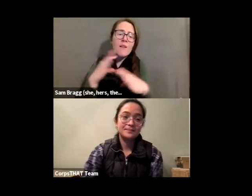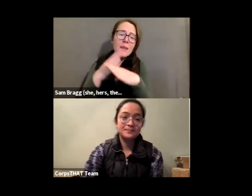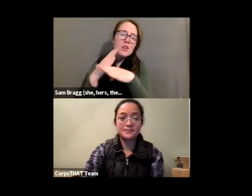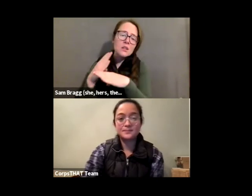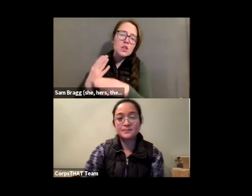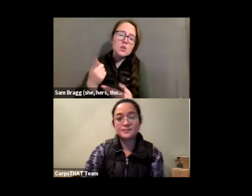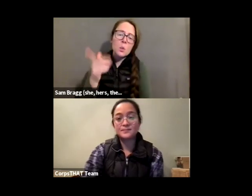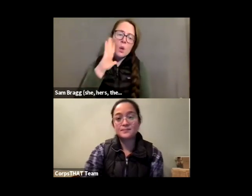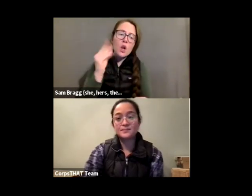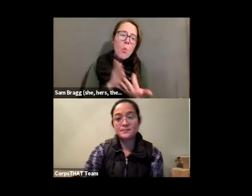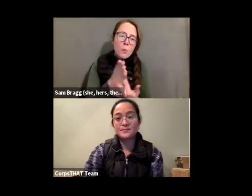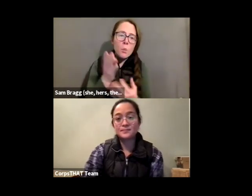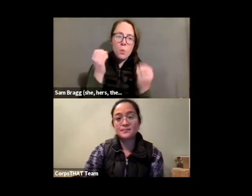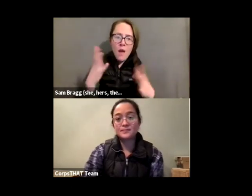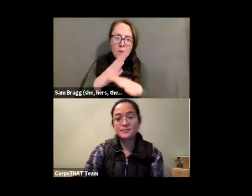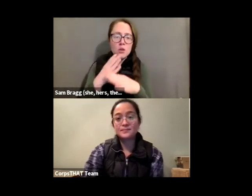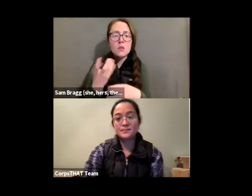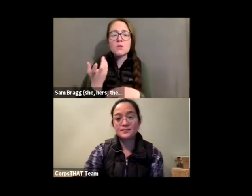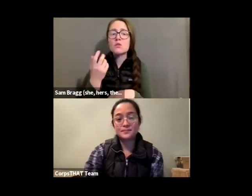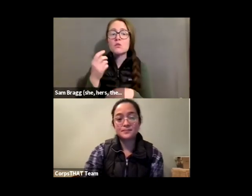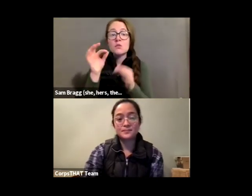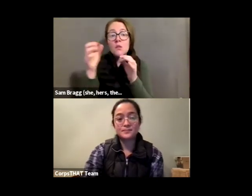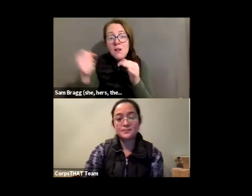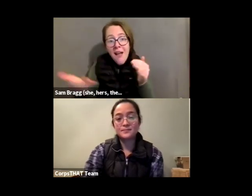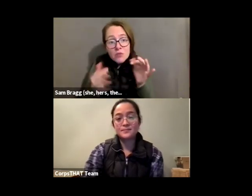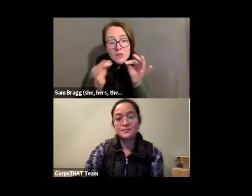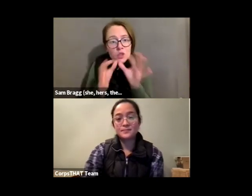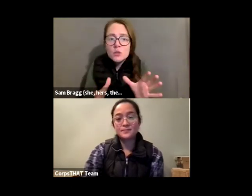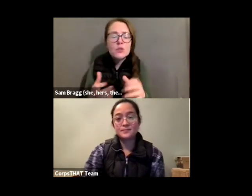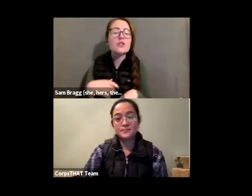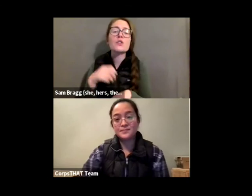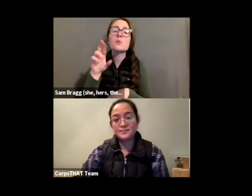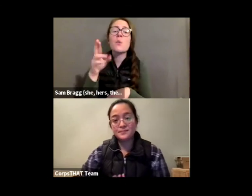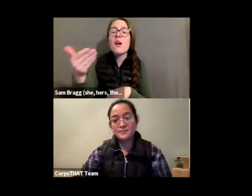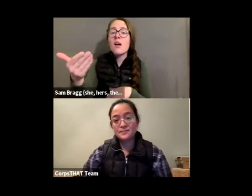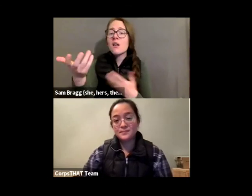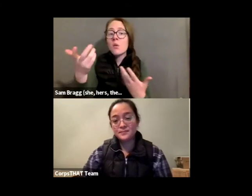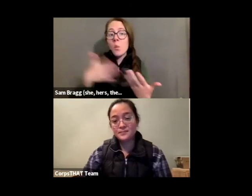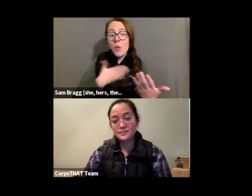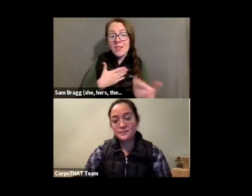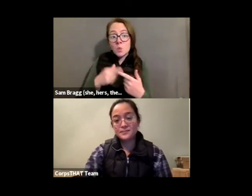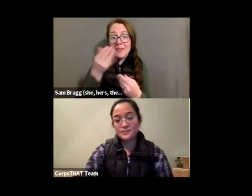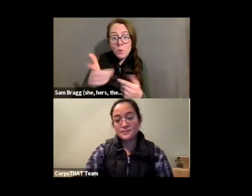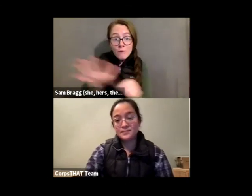you know like anywhere because and the outdoor world there's a lot of barriers there's you